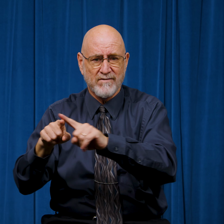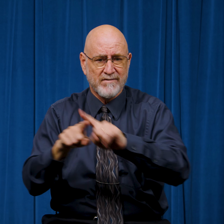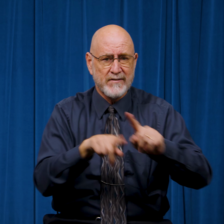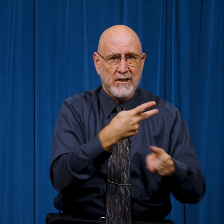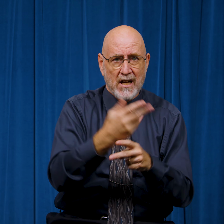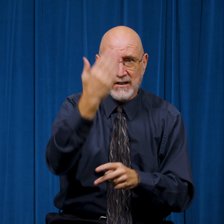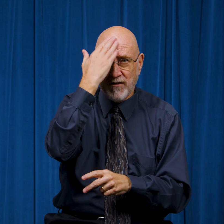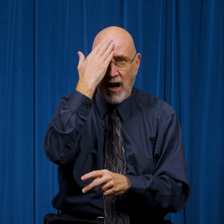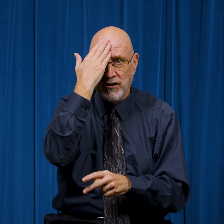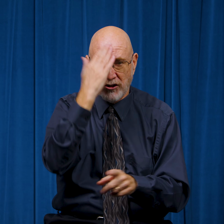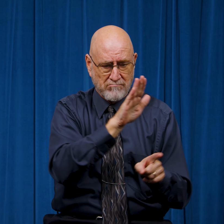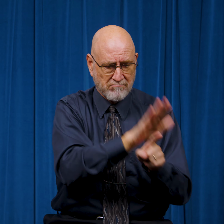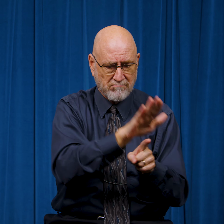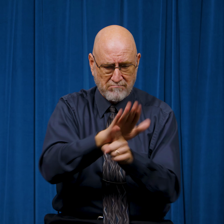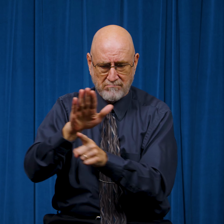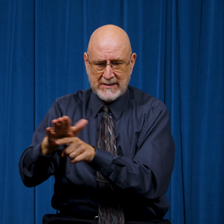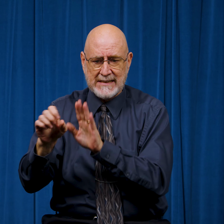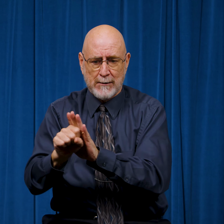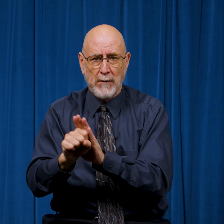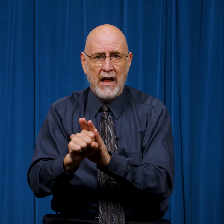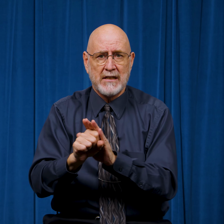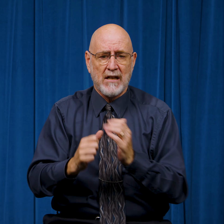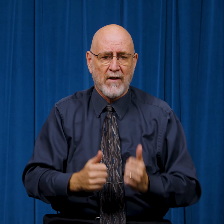each considered symbolic of civilized life and thought.